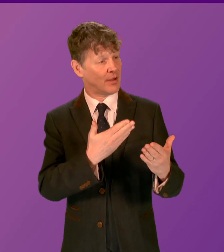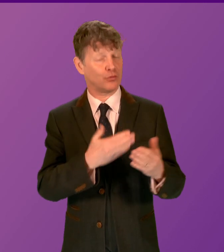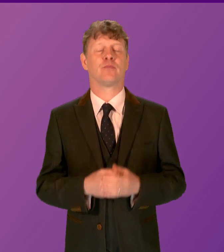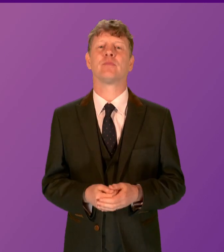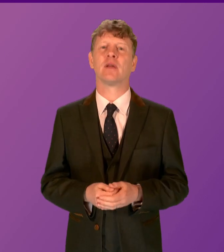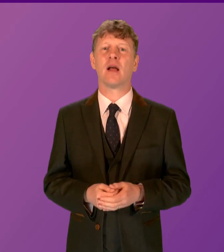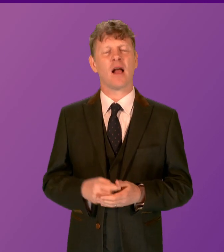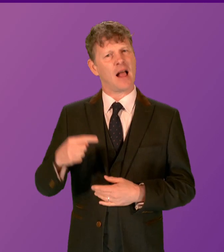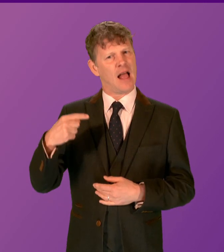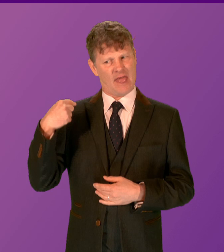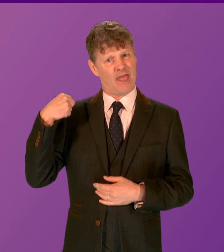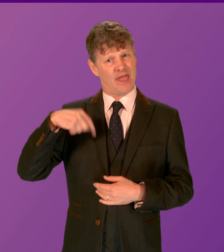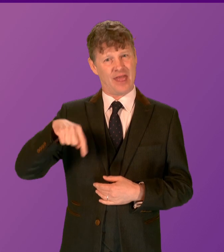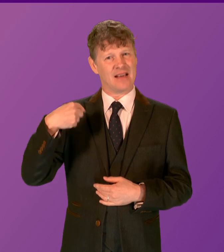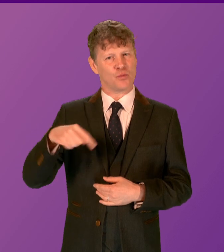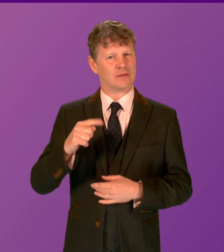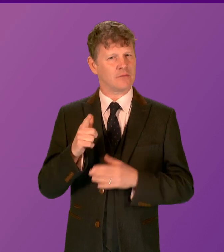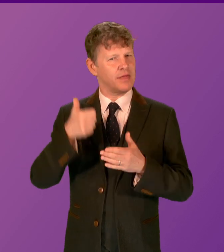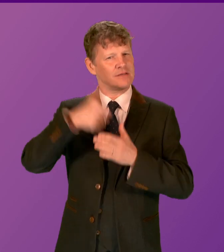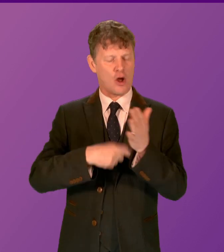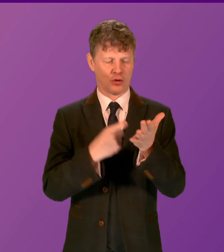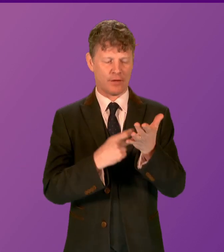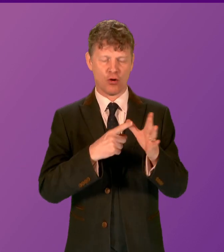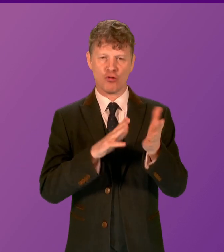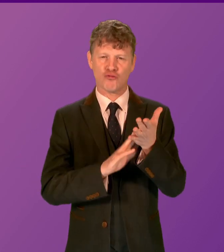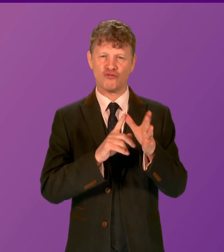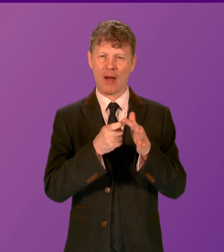This week marked the start of Ramadan for Scotland’s Muslim community.